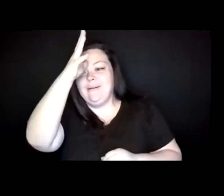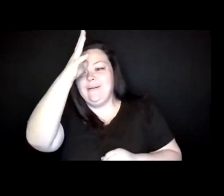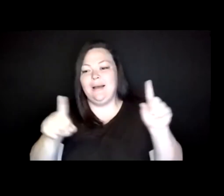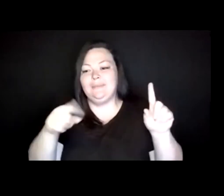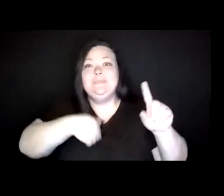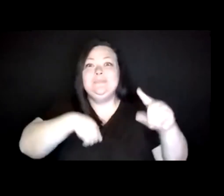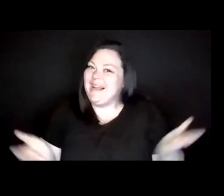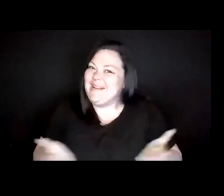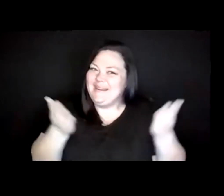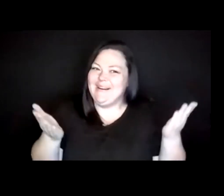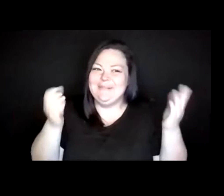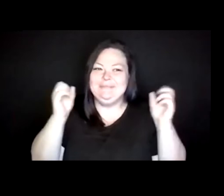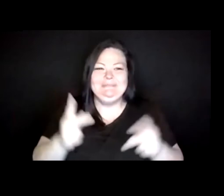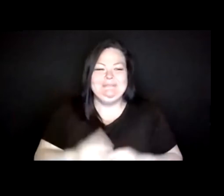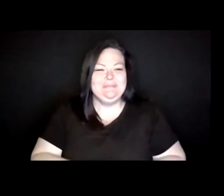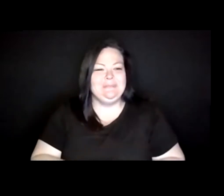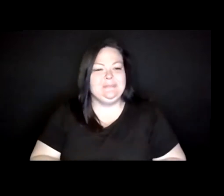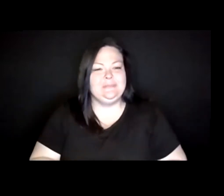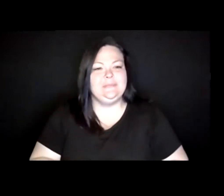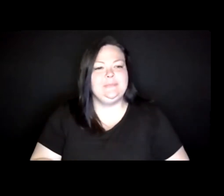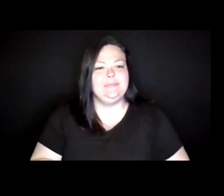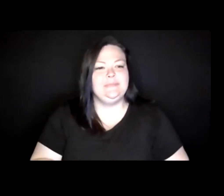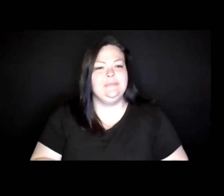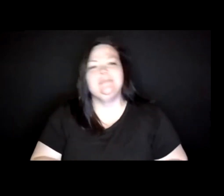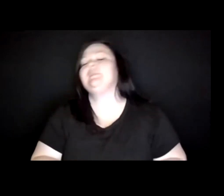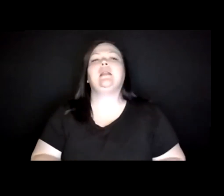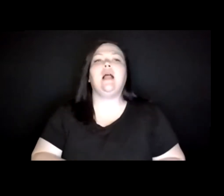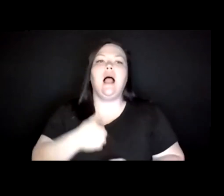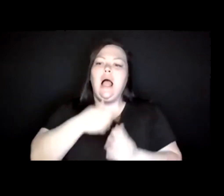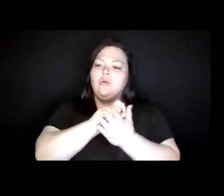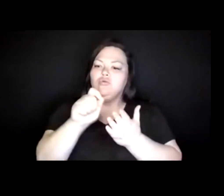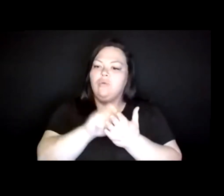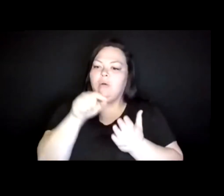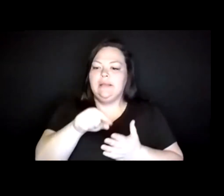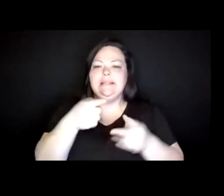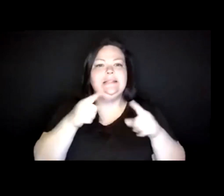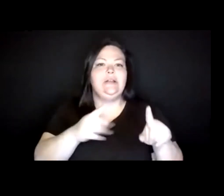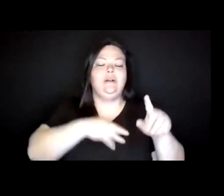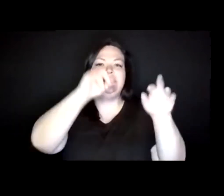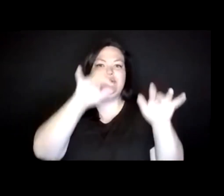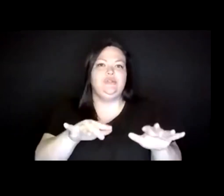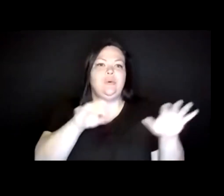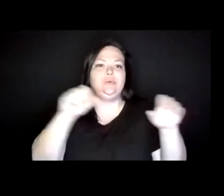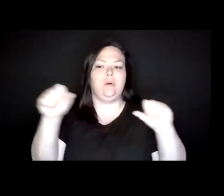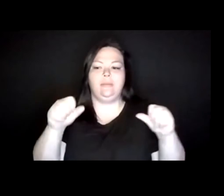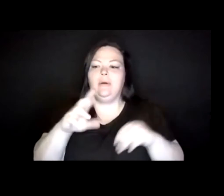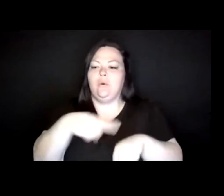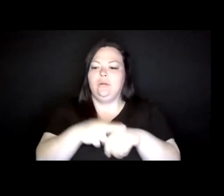I wrote this during a snowstorm and tonight of course we've gotten rain so--